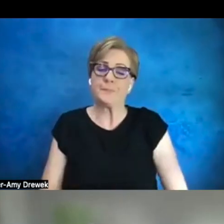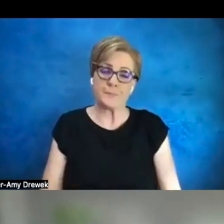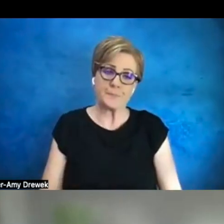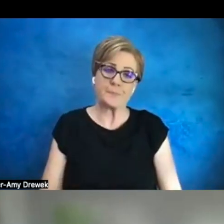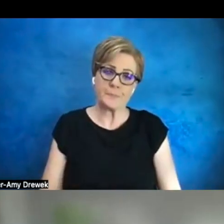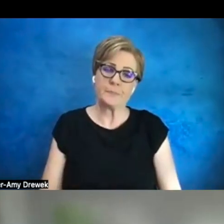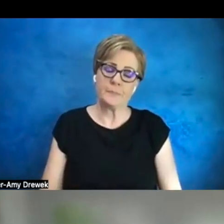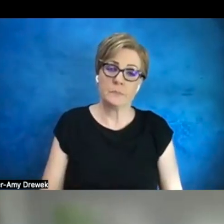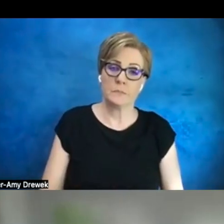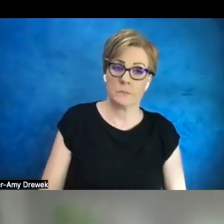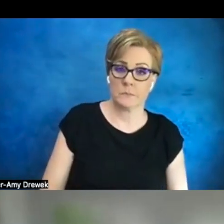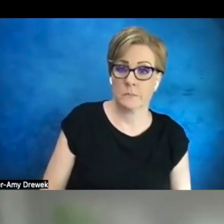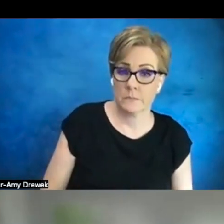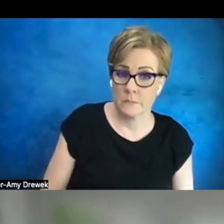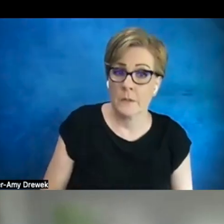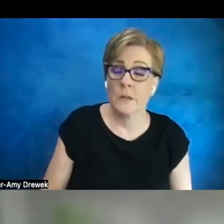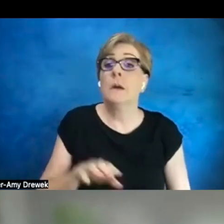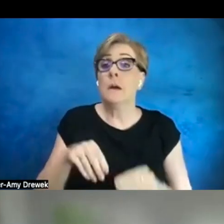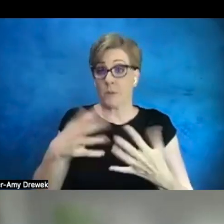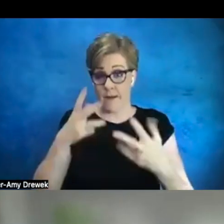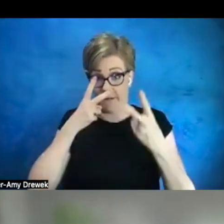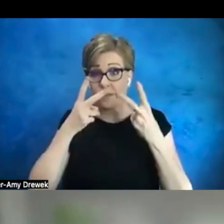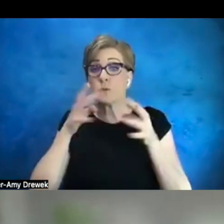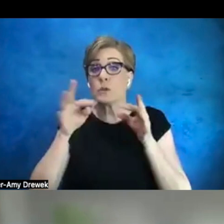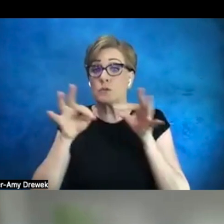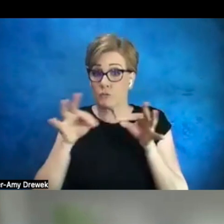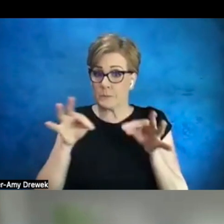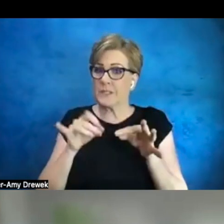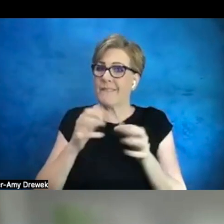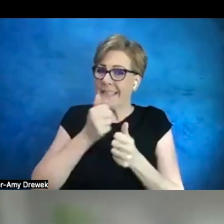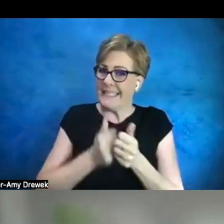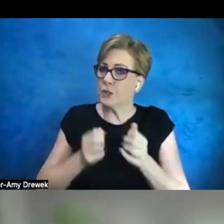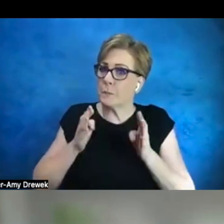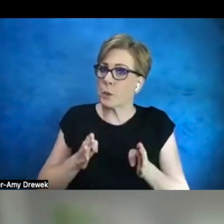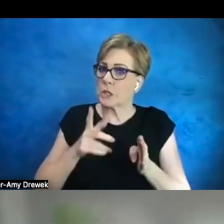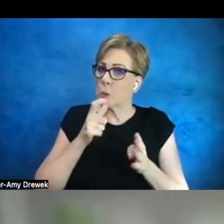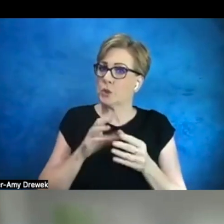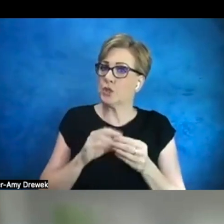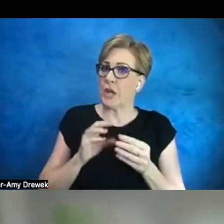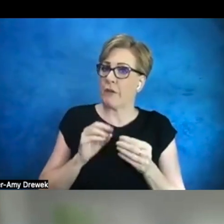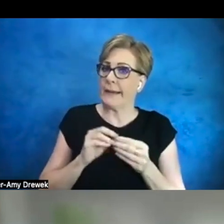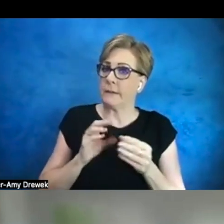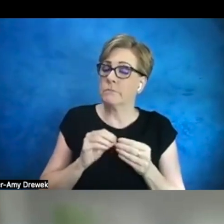It's also including visual descriptions of each person sharing, including alt text on images,